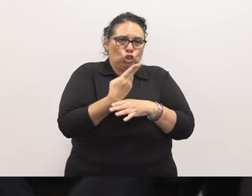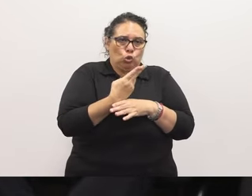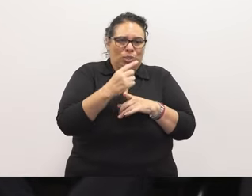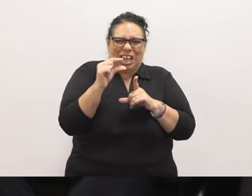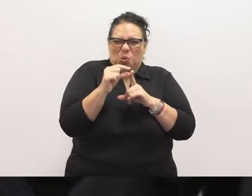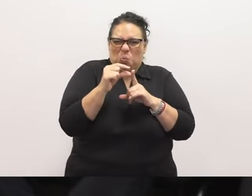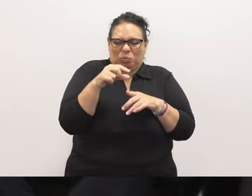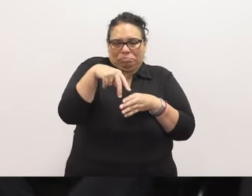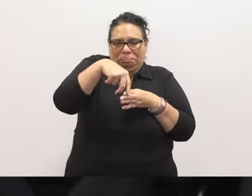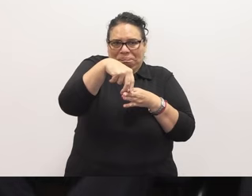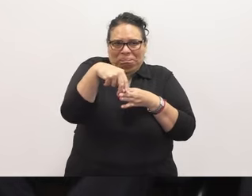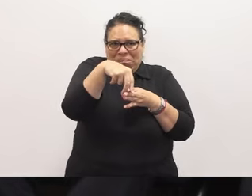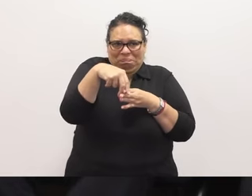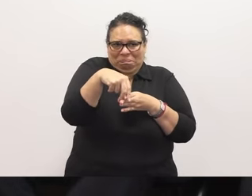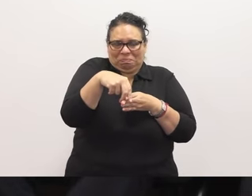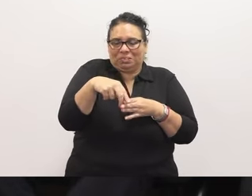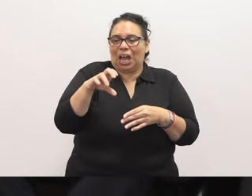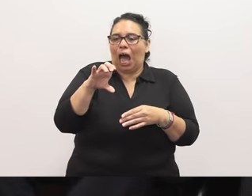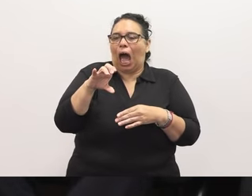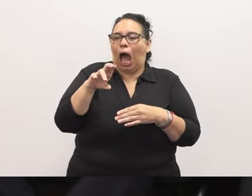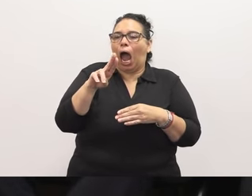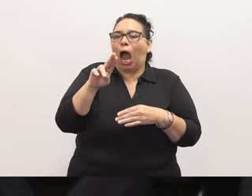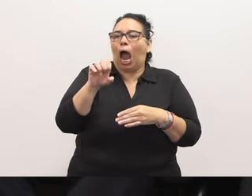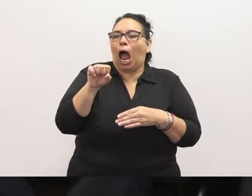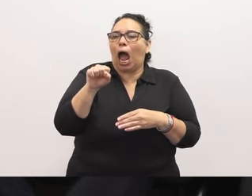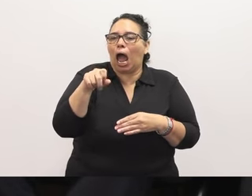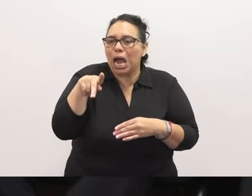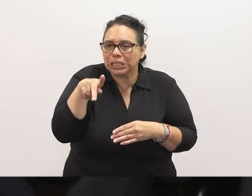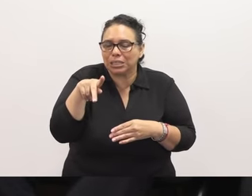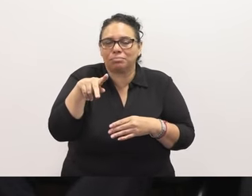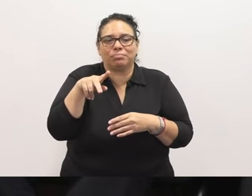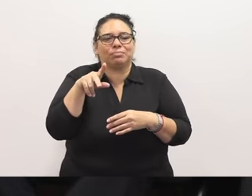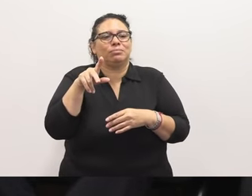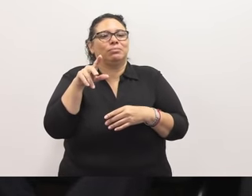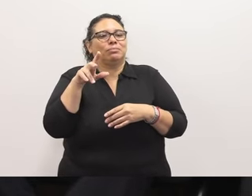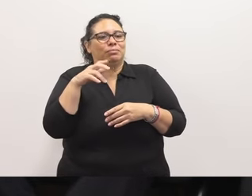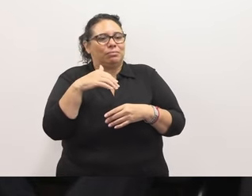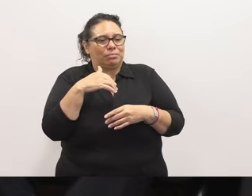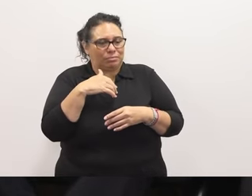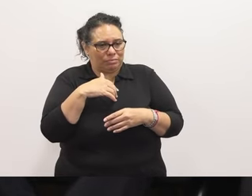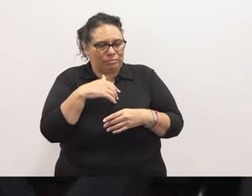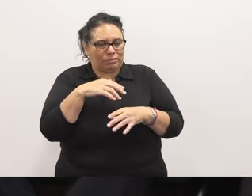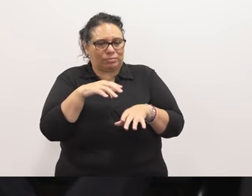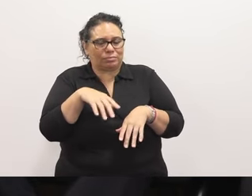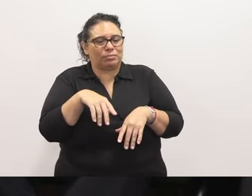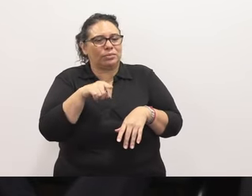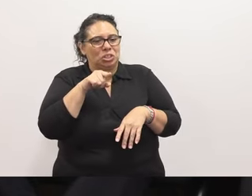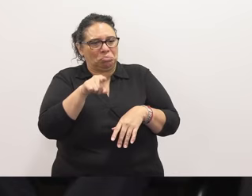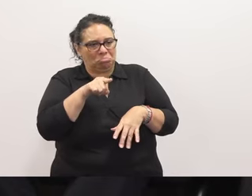And so having somebody like this brother here is going to be a great resource for your students